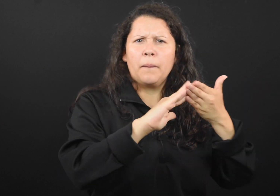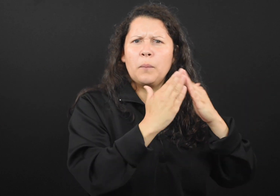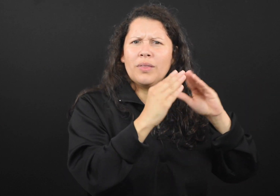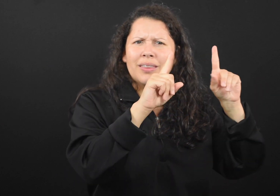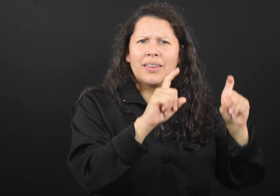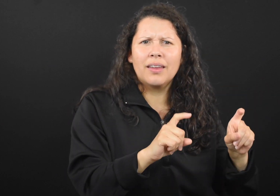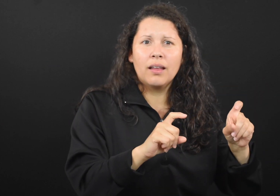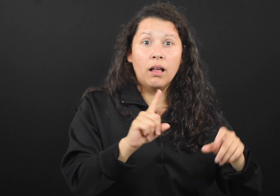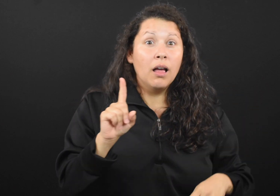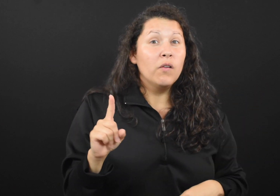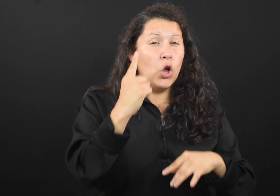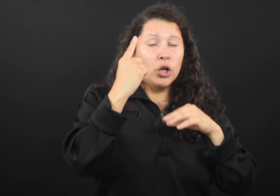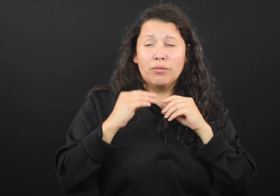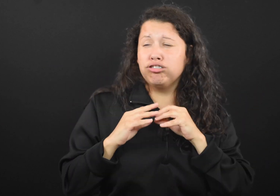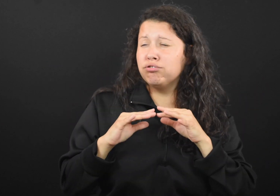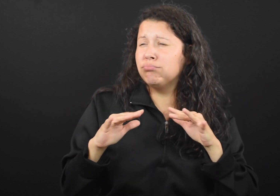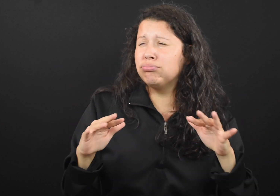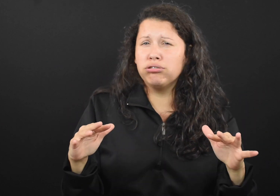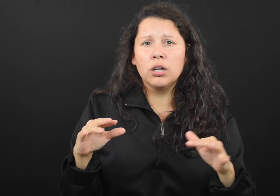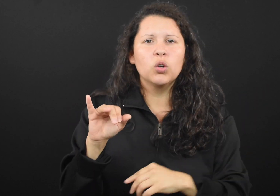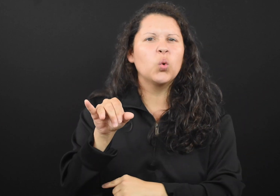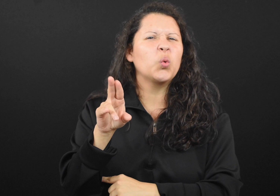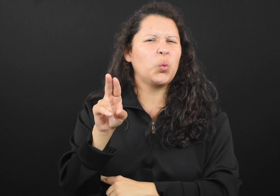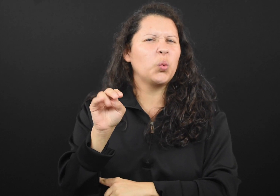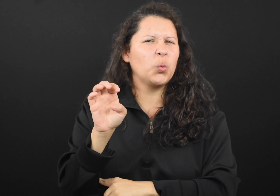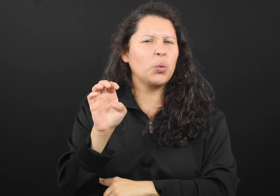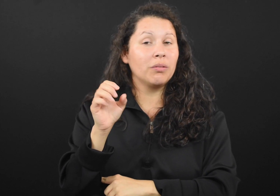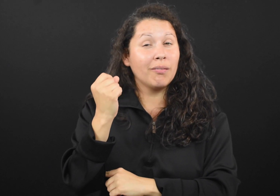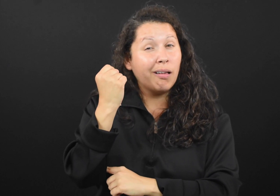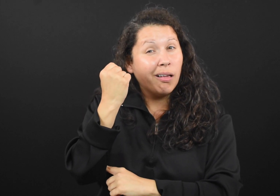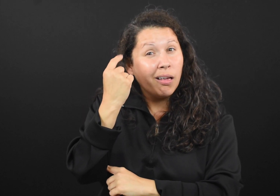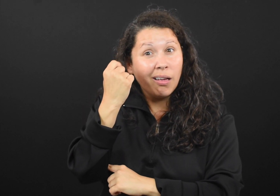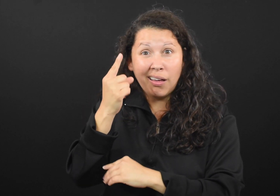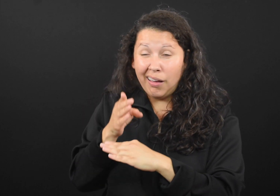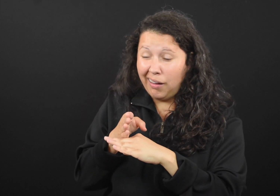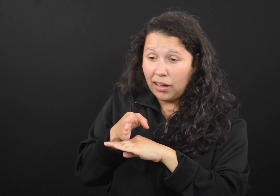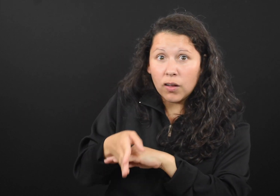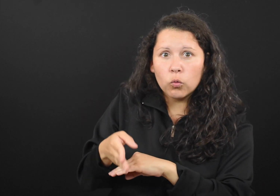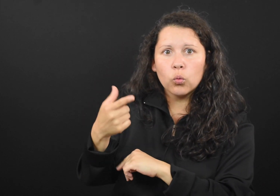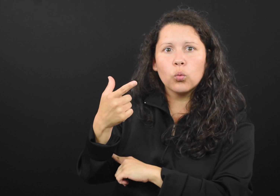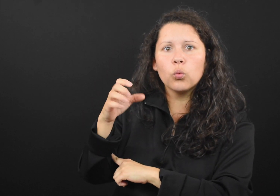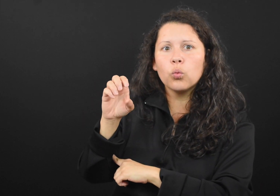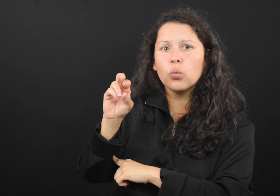The first wave of free community testing sponsored by MDH came in June, following